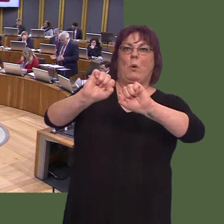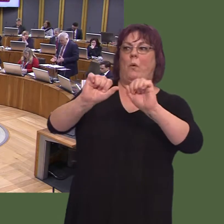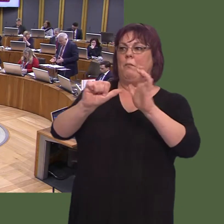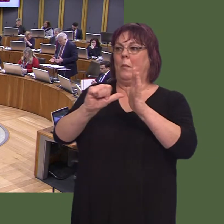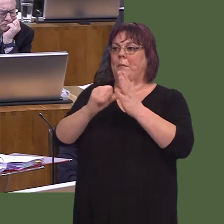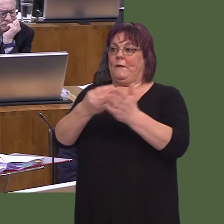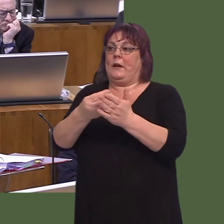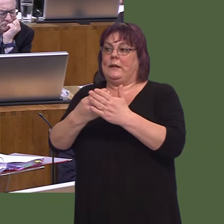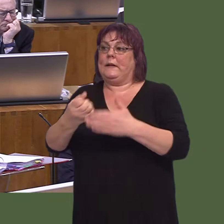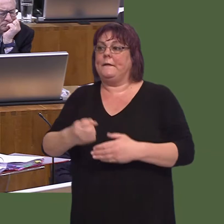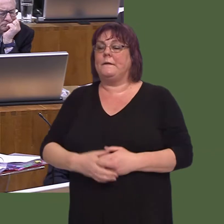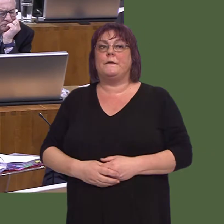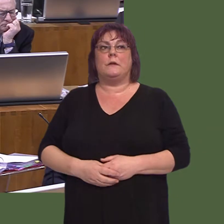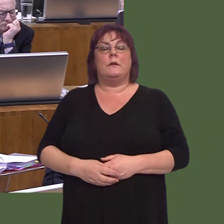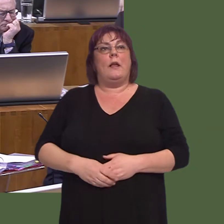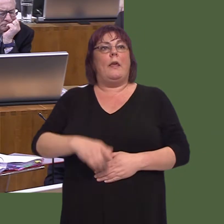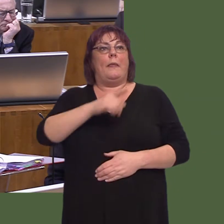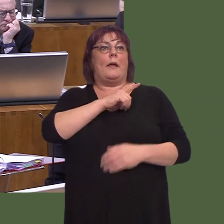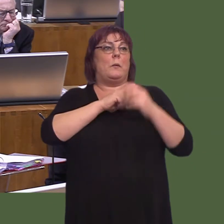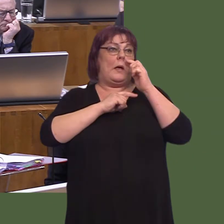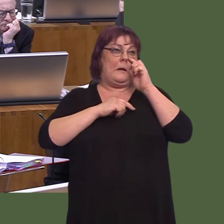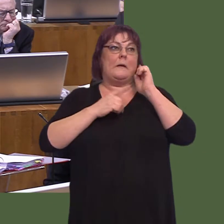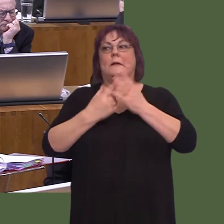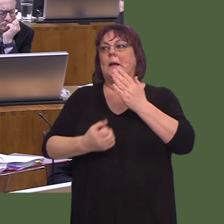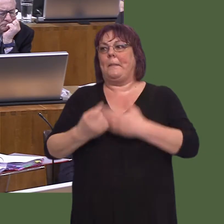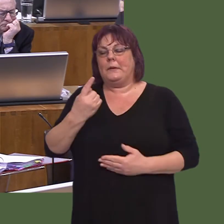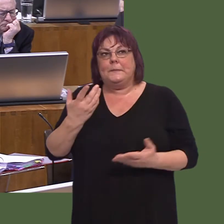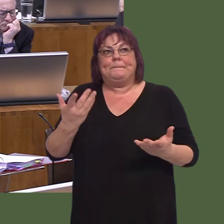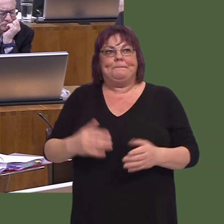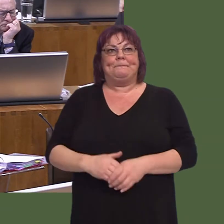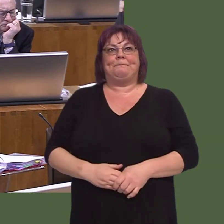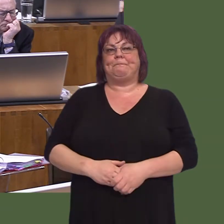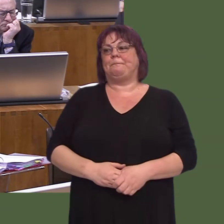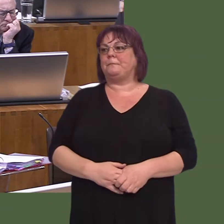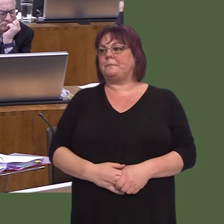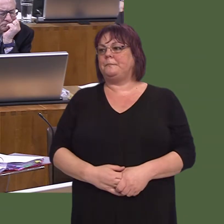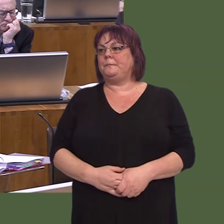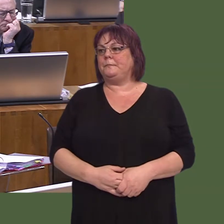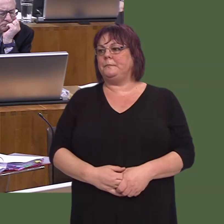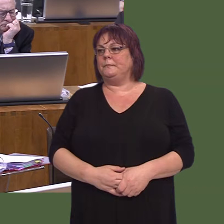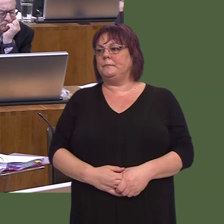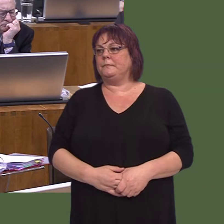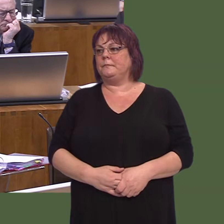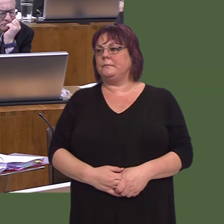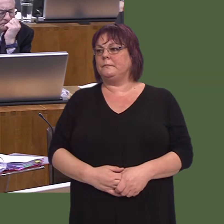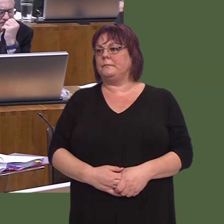of its own and that's the reason why this situation has arisen.